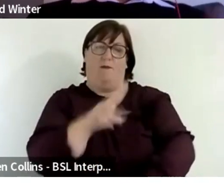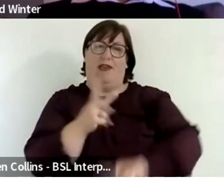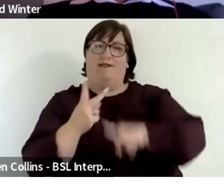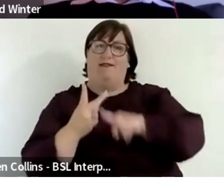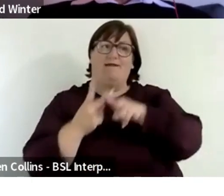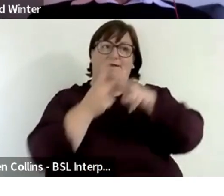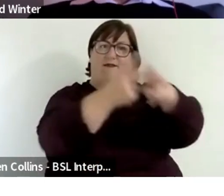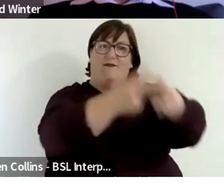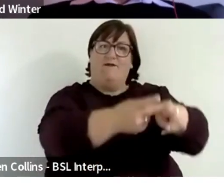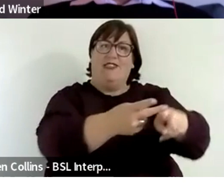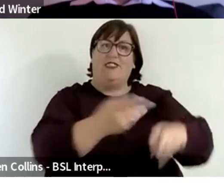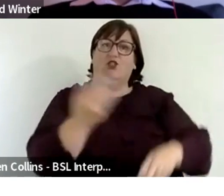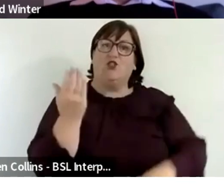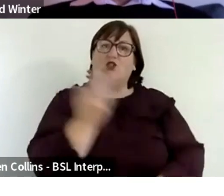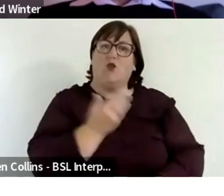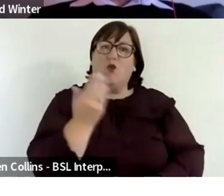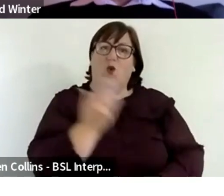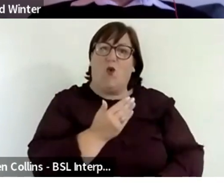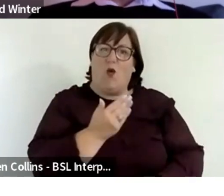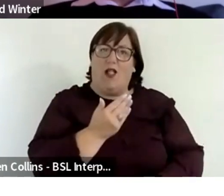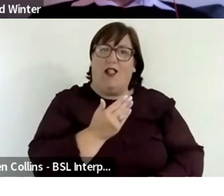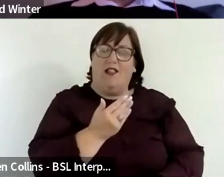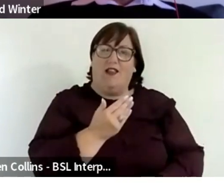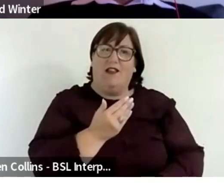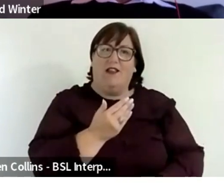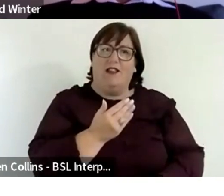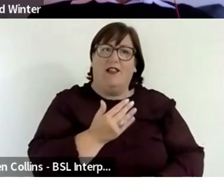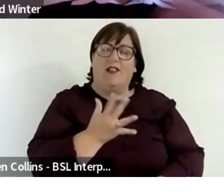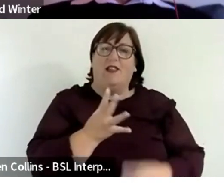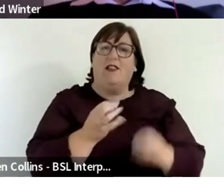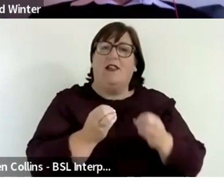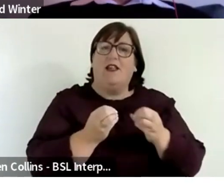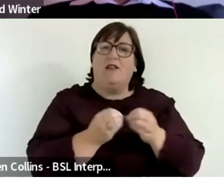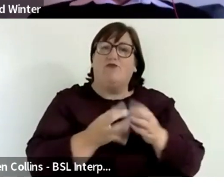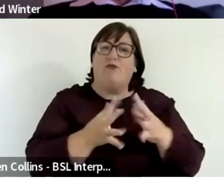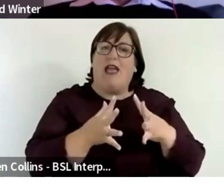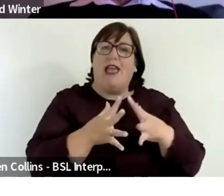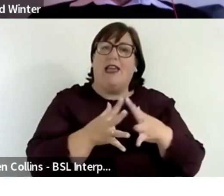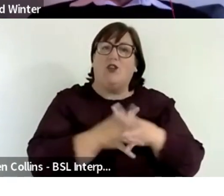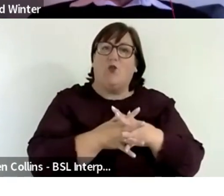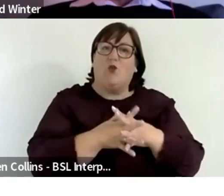We have a really great relationship with the deaf school, we are helping them and they are helping us.